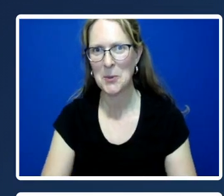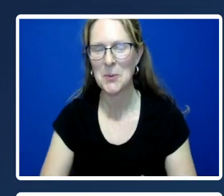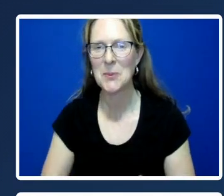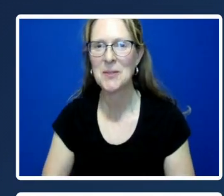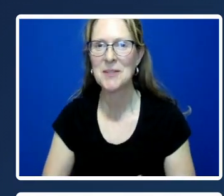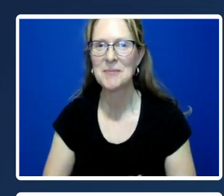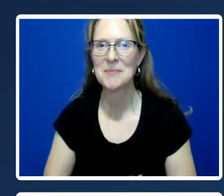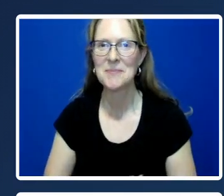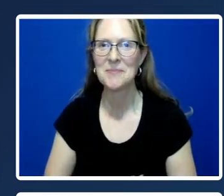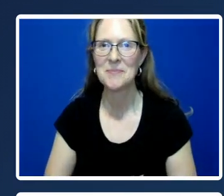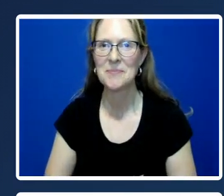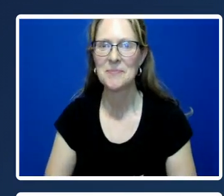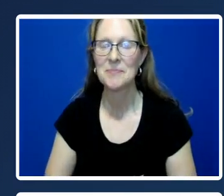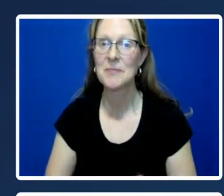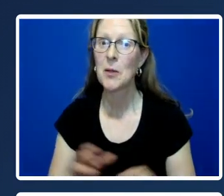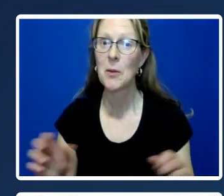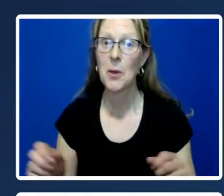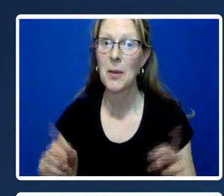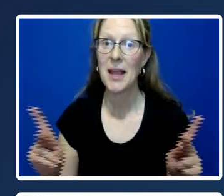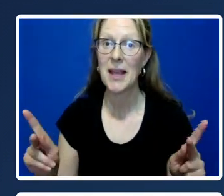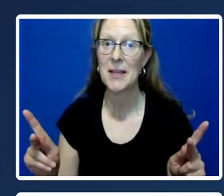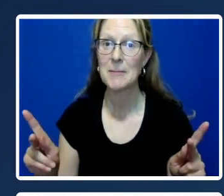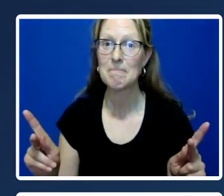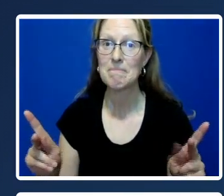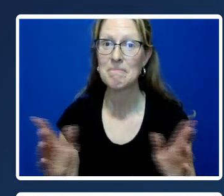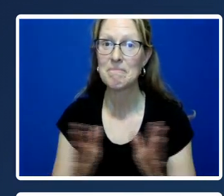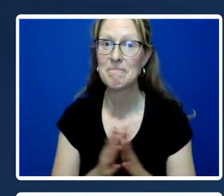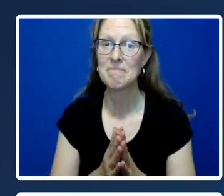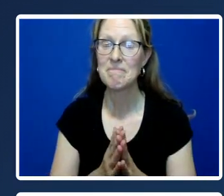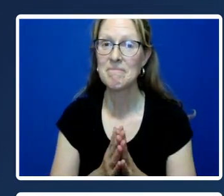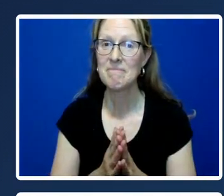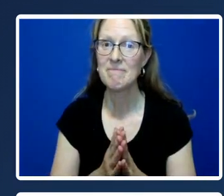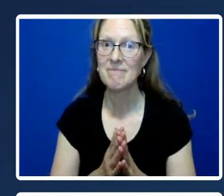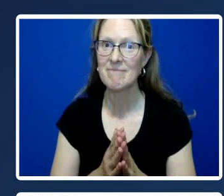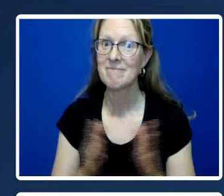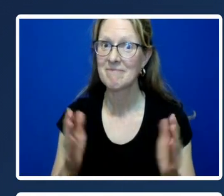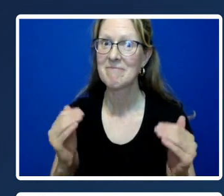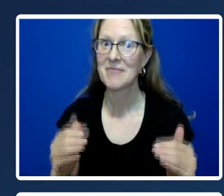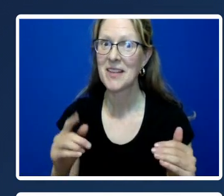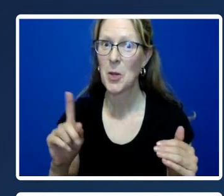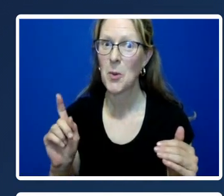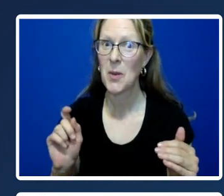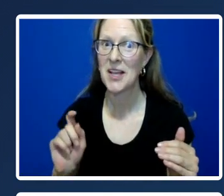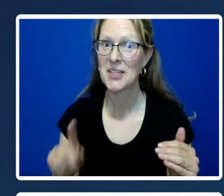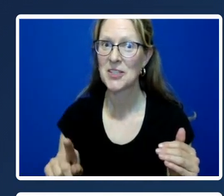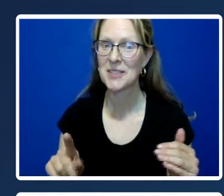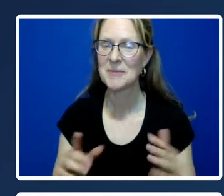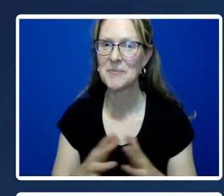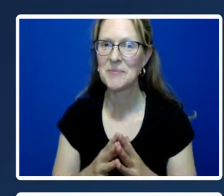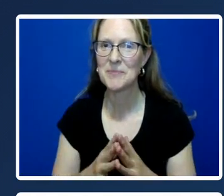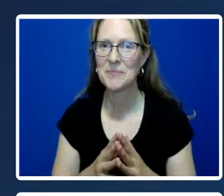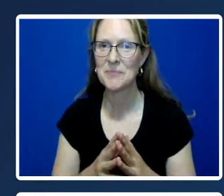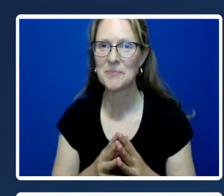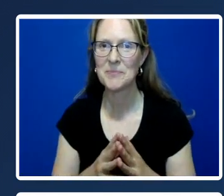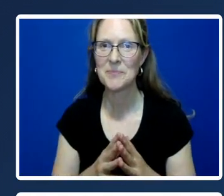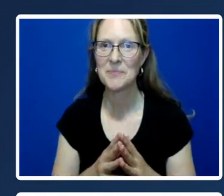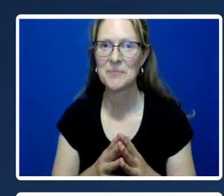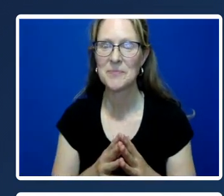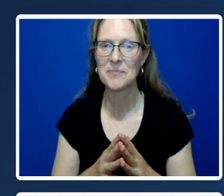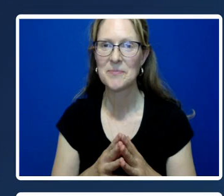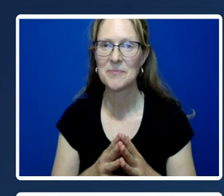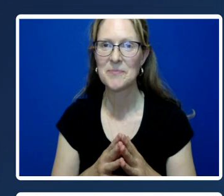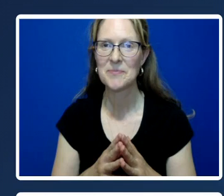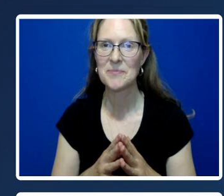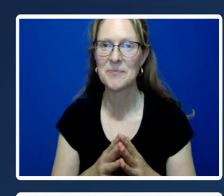Okay. So, this next question, which is, you know, our transition to the fourth and final